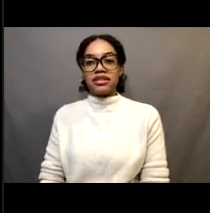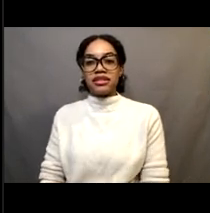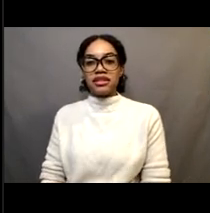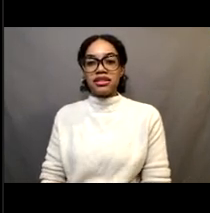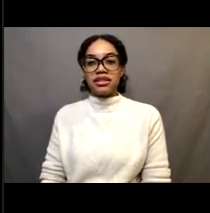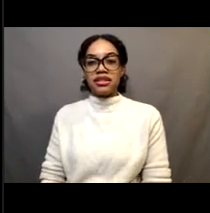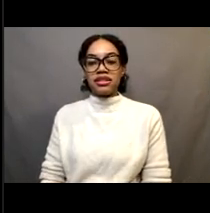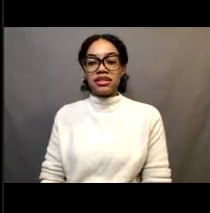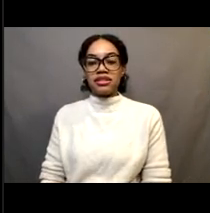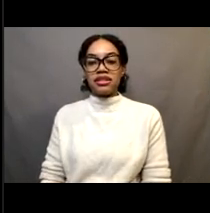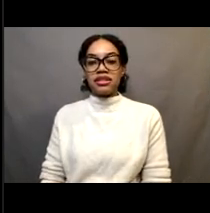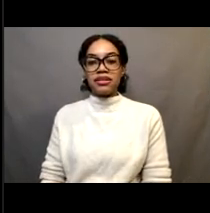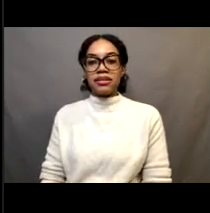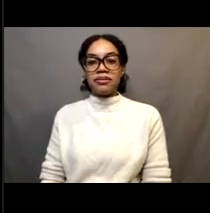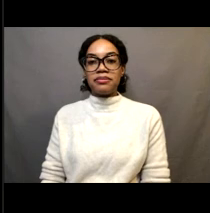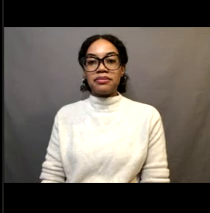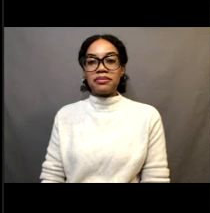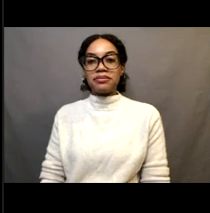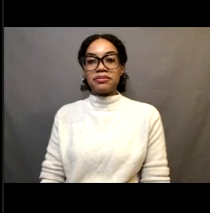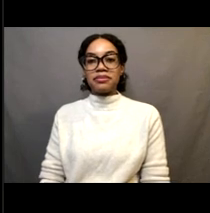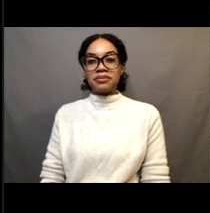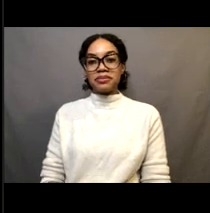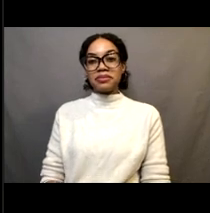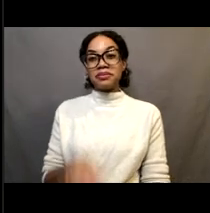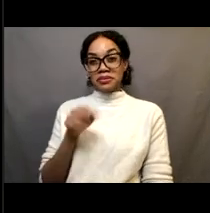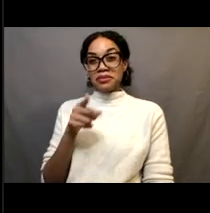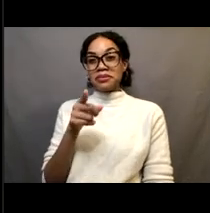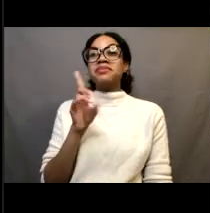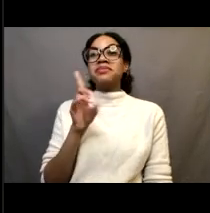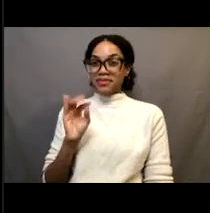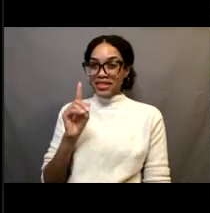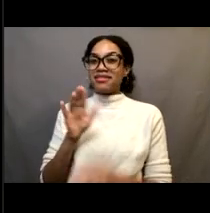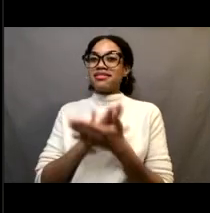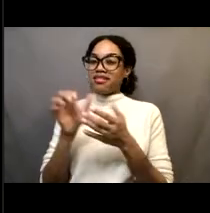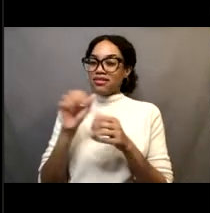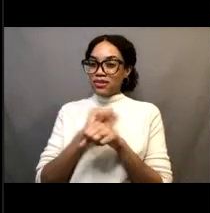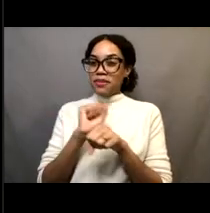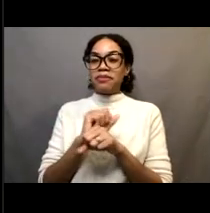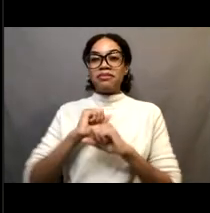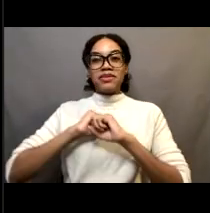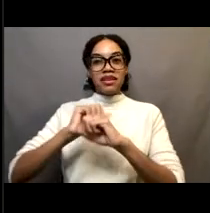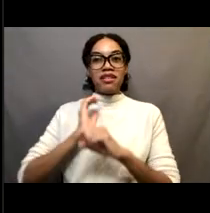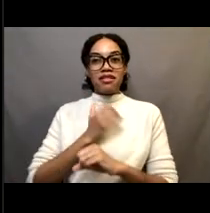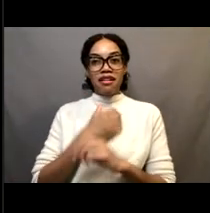here we go okay. They did a nice job of protecting our home that our sponges did not get wet.